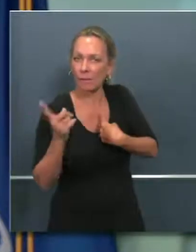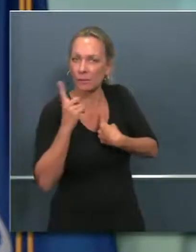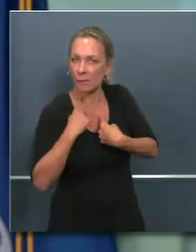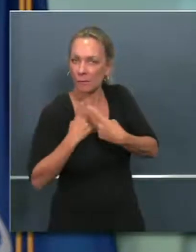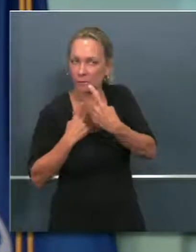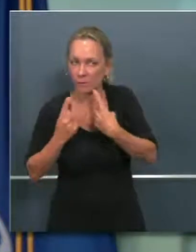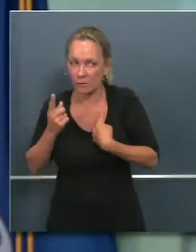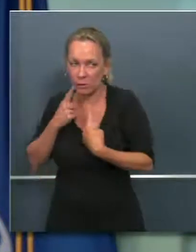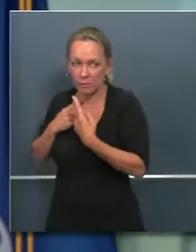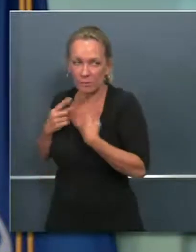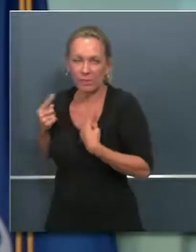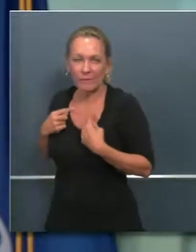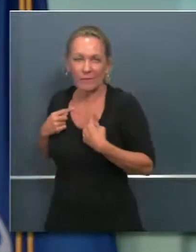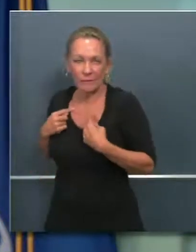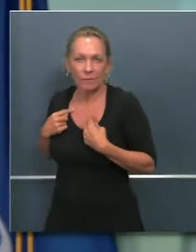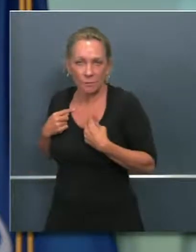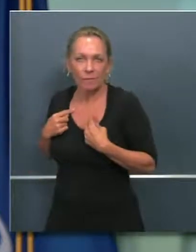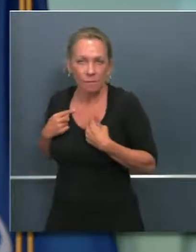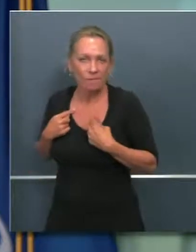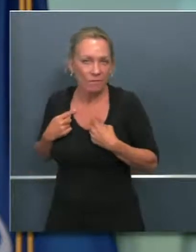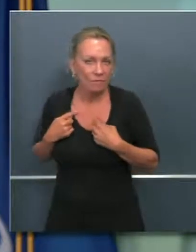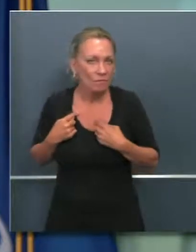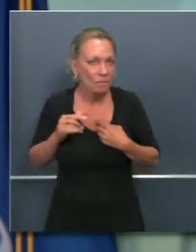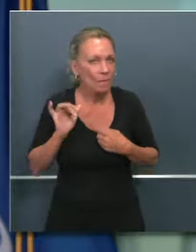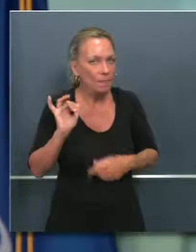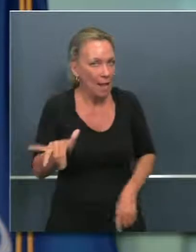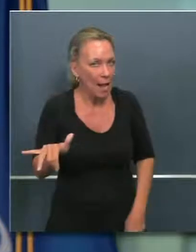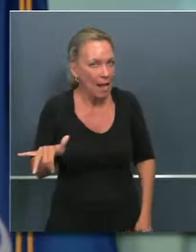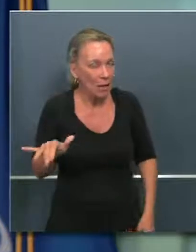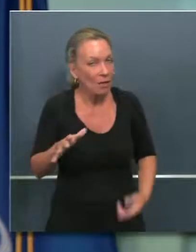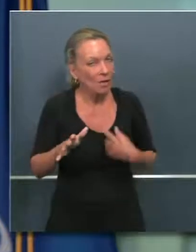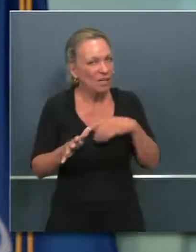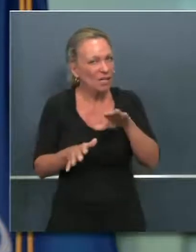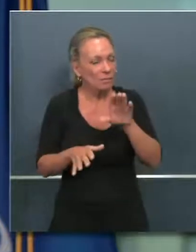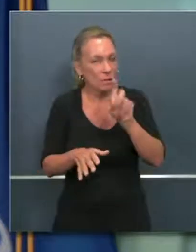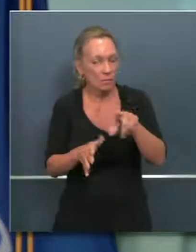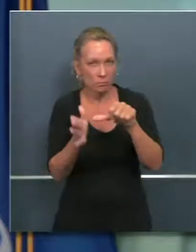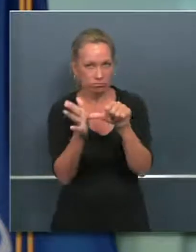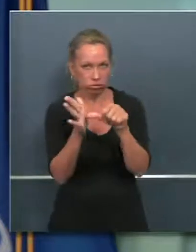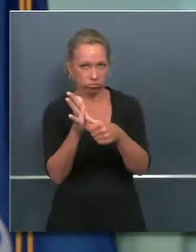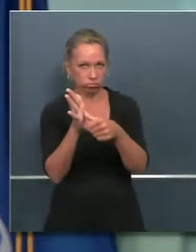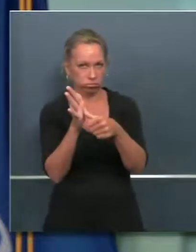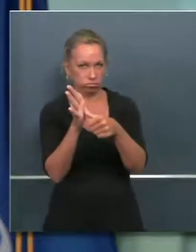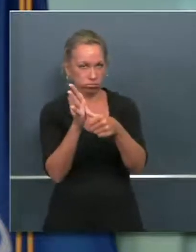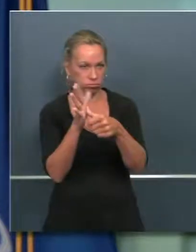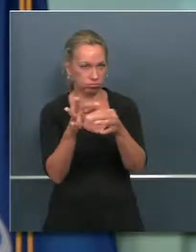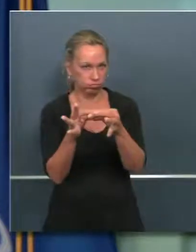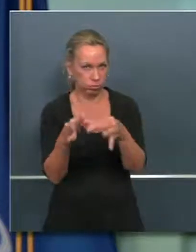to order some food there but that is not the primary purpose for gathering or being a patron